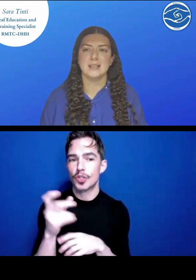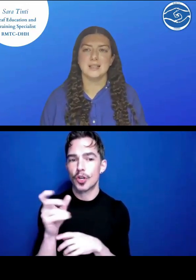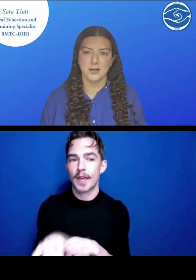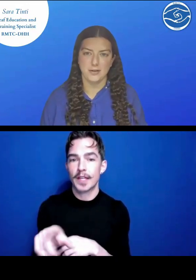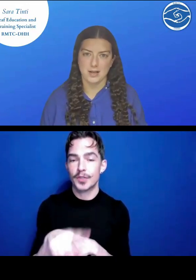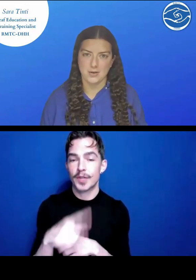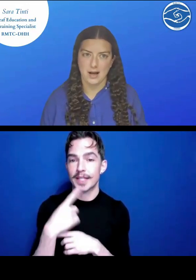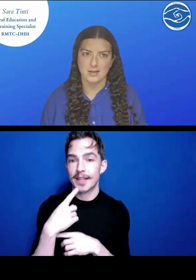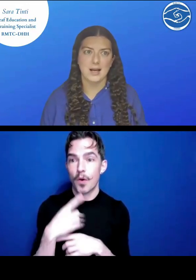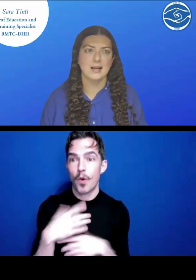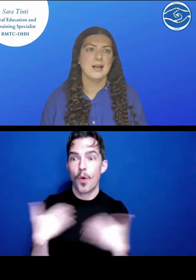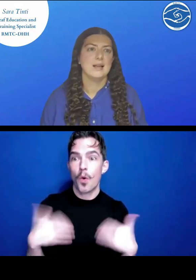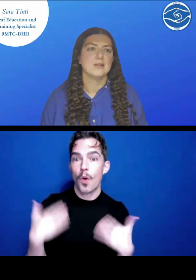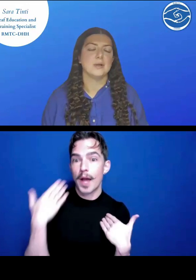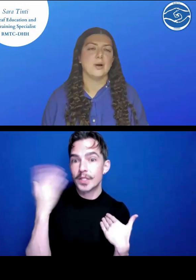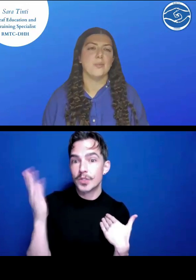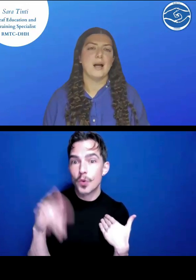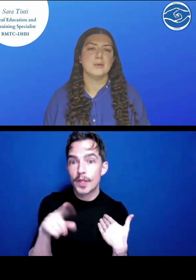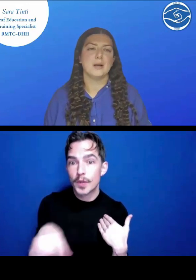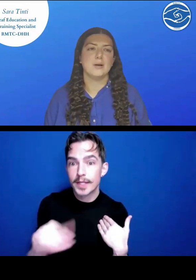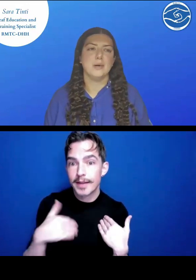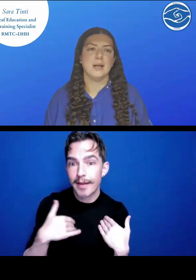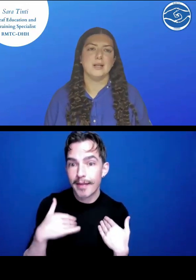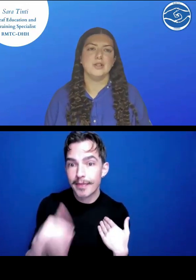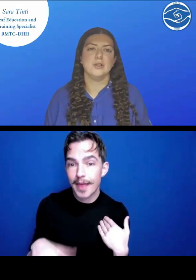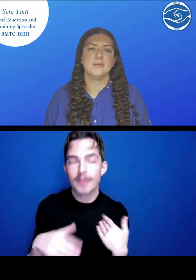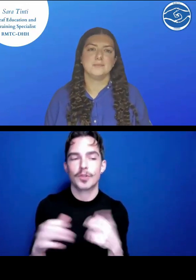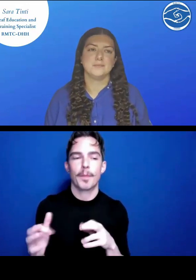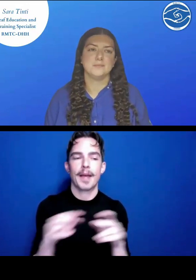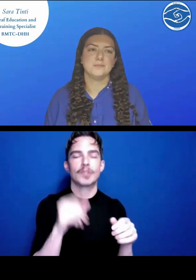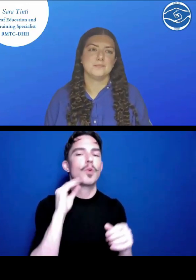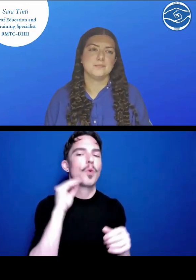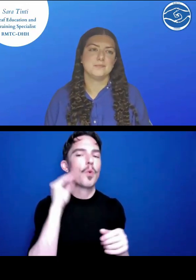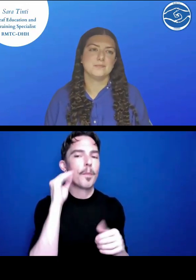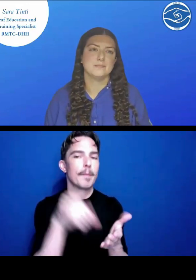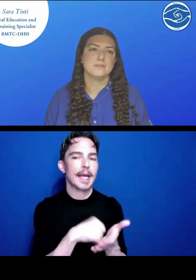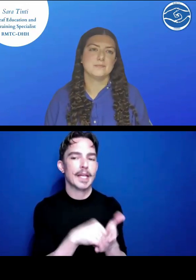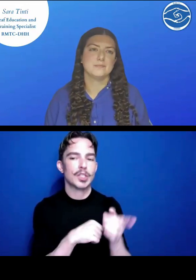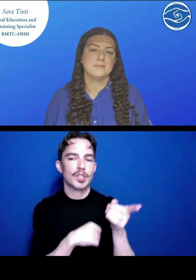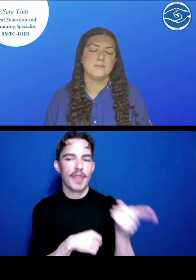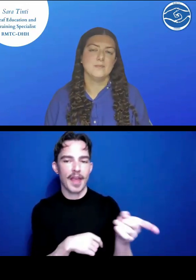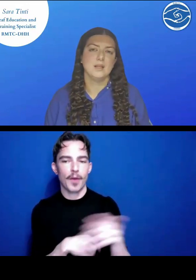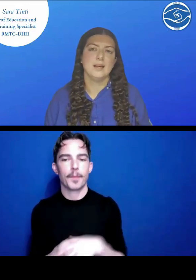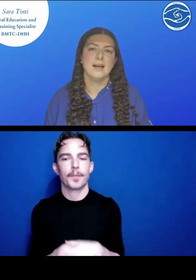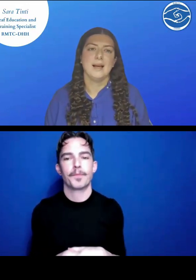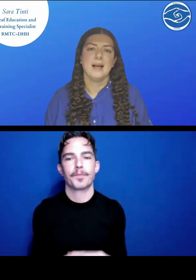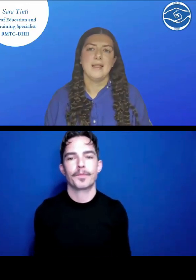I did not know that you had that." So, I'm going to go back to our homepage